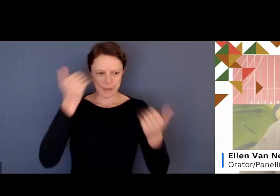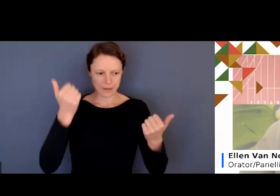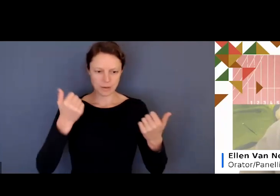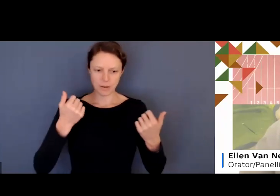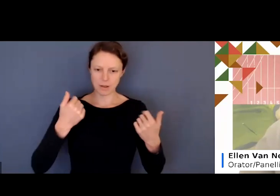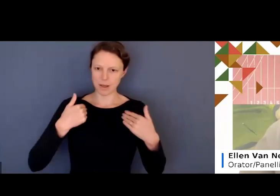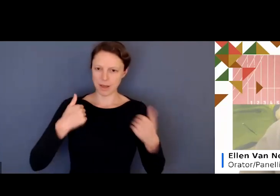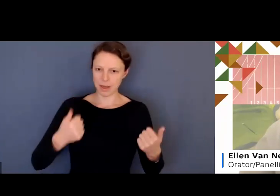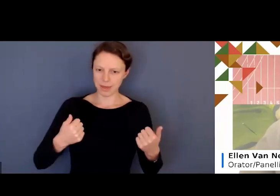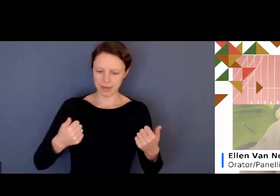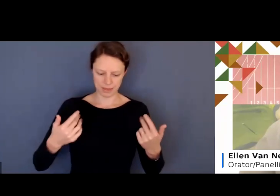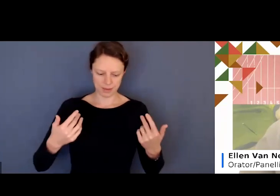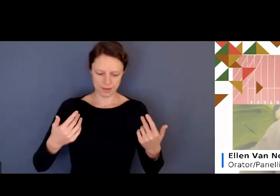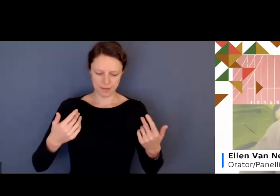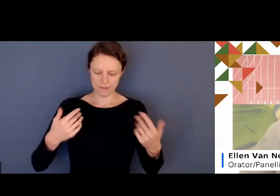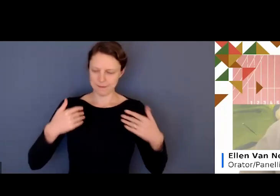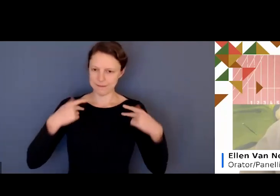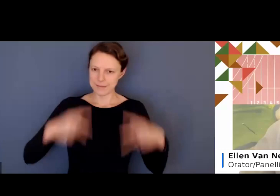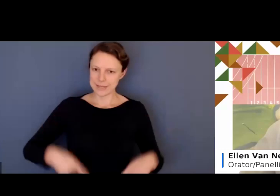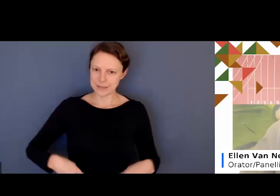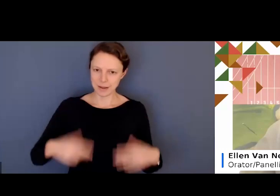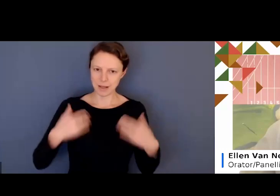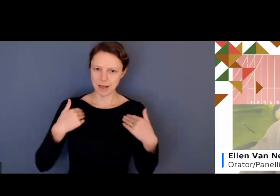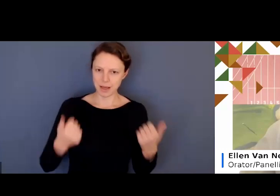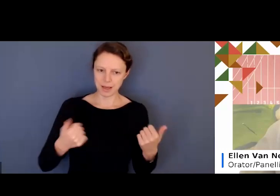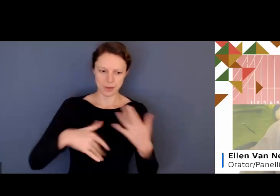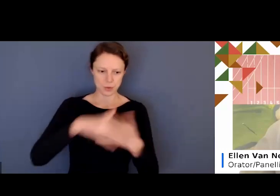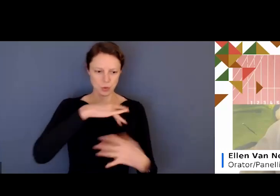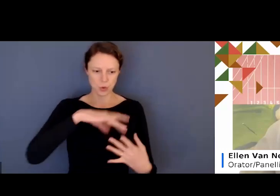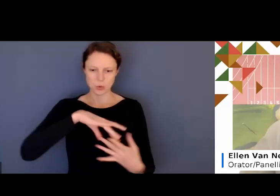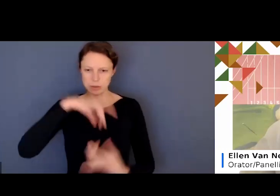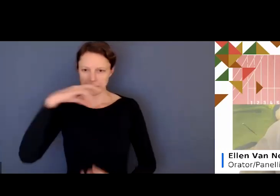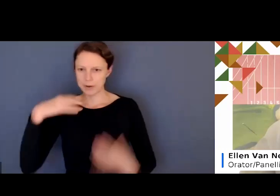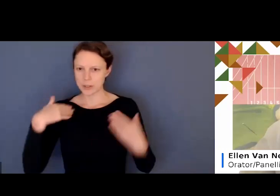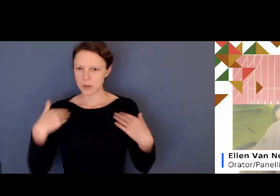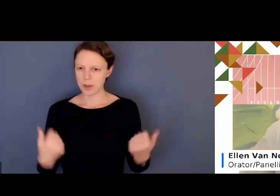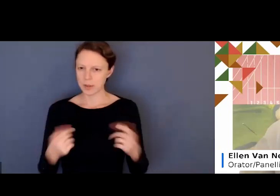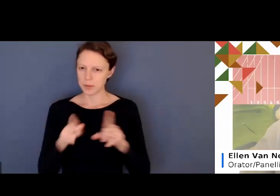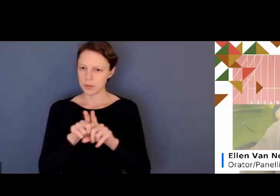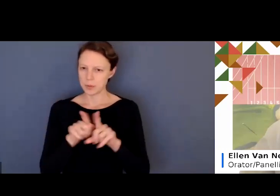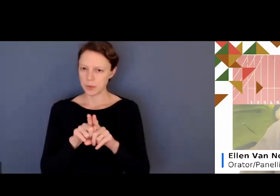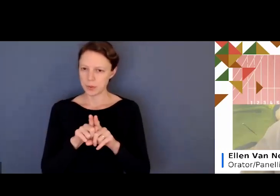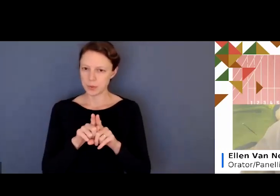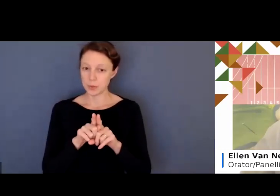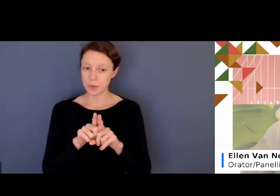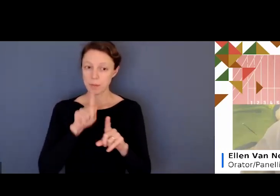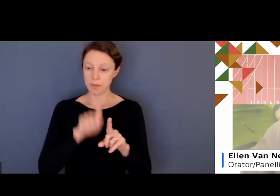spiritual and social health. Yet deeply ingrained